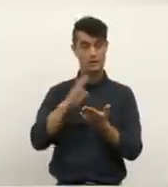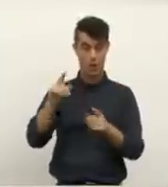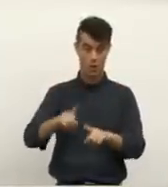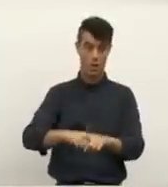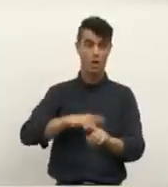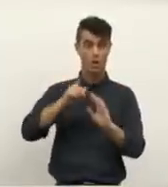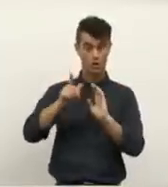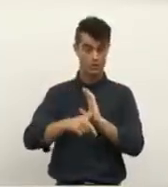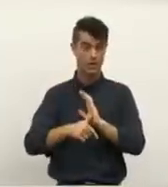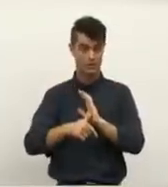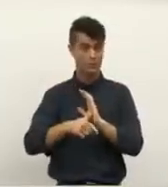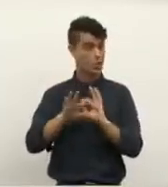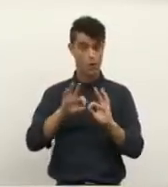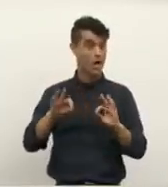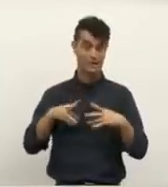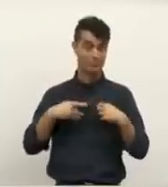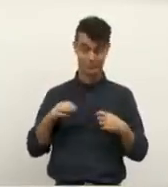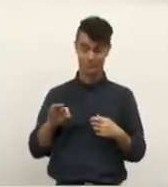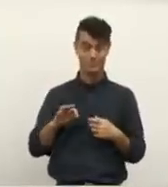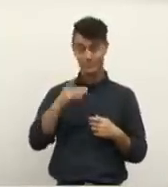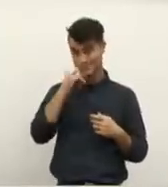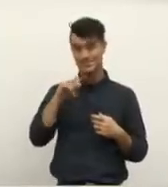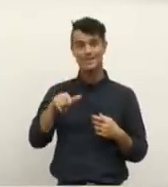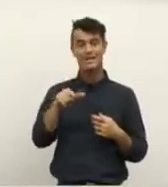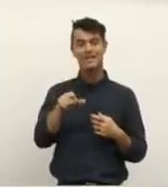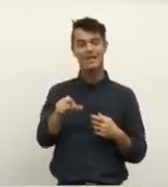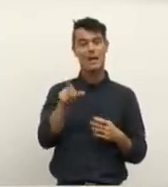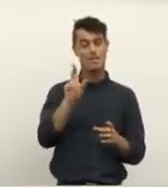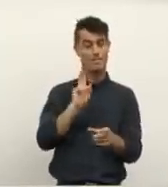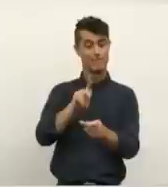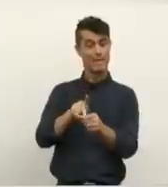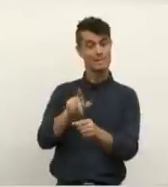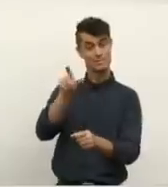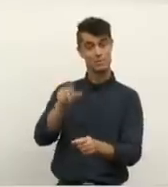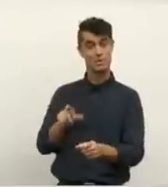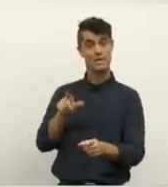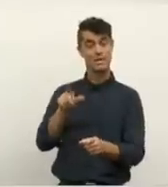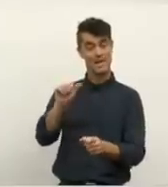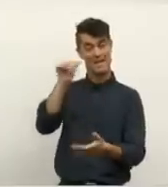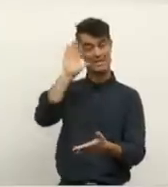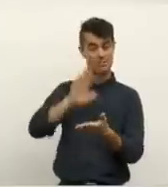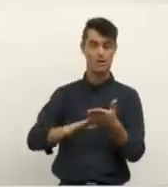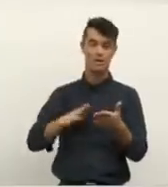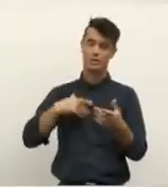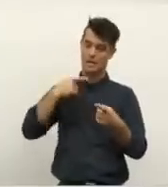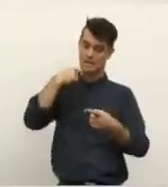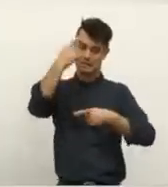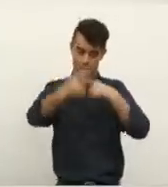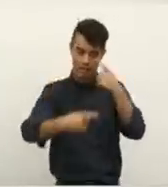Is that participant experience of you have to explain your need to a planner